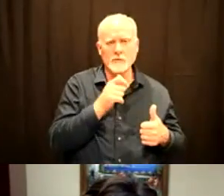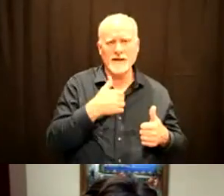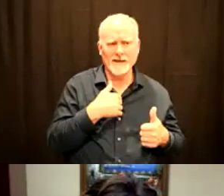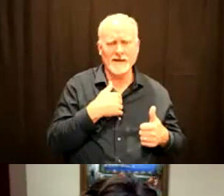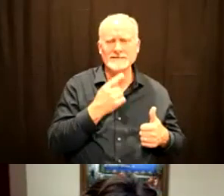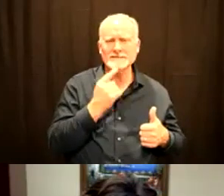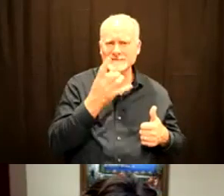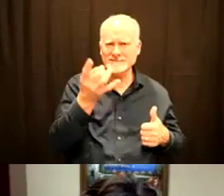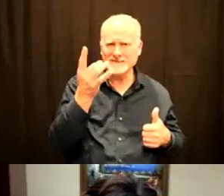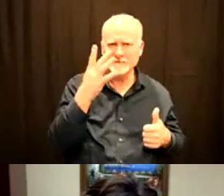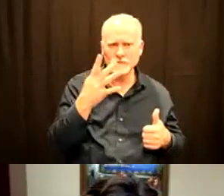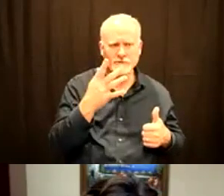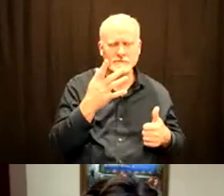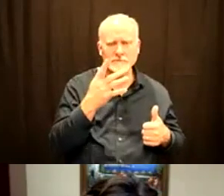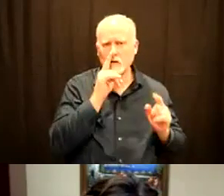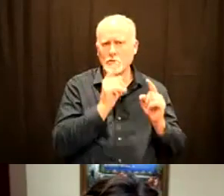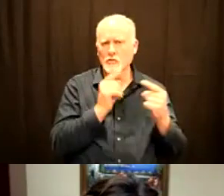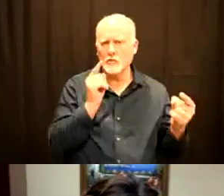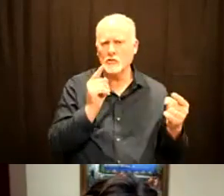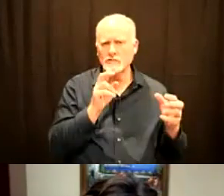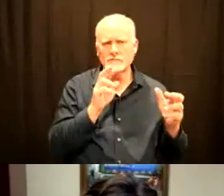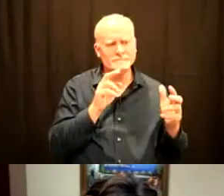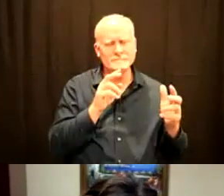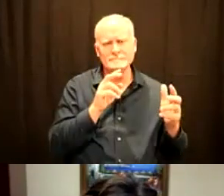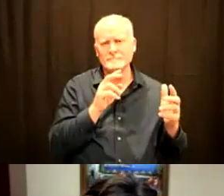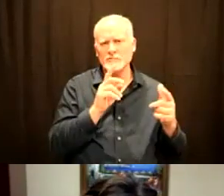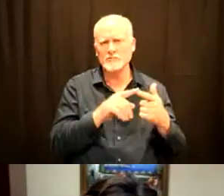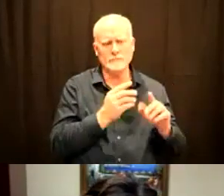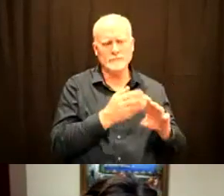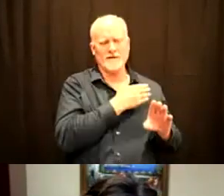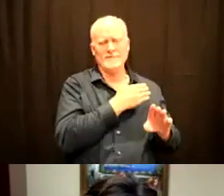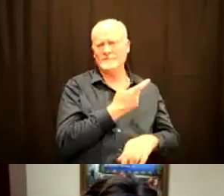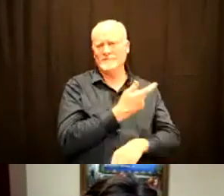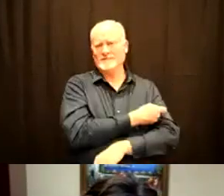reaction to any prior vaccine those are the only people who have been asked to not receive it